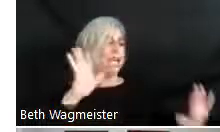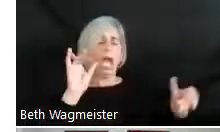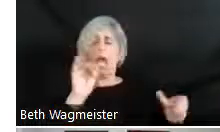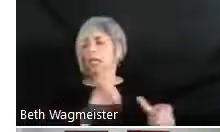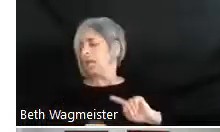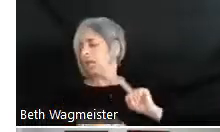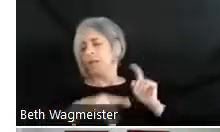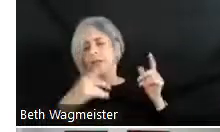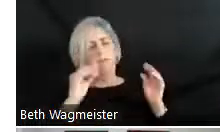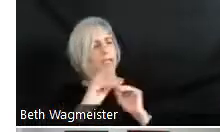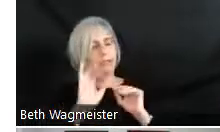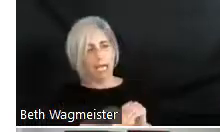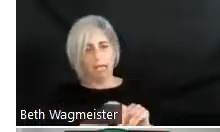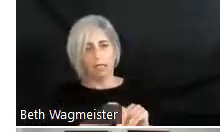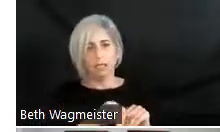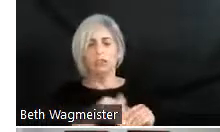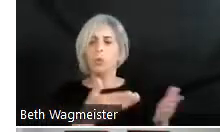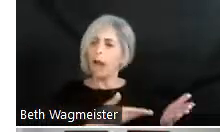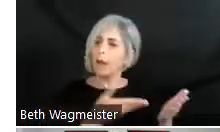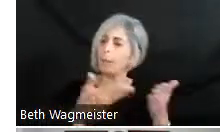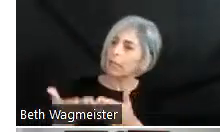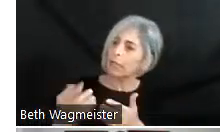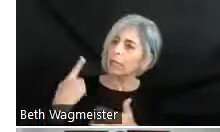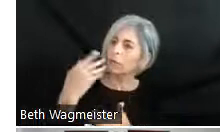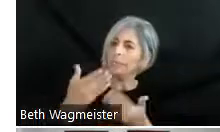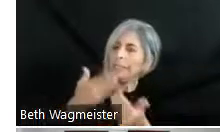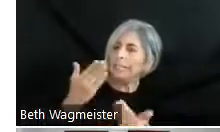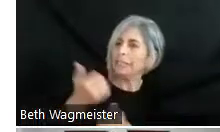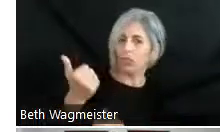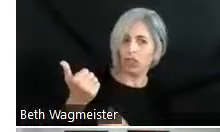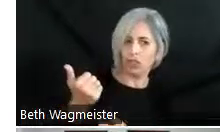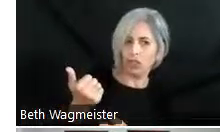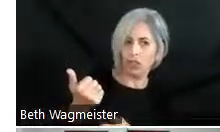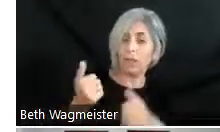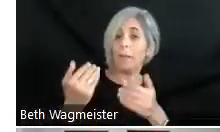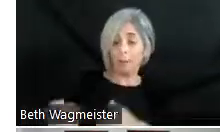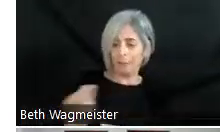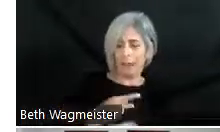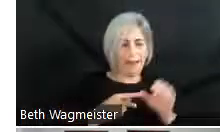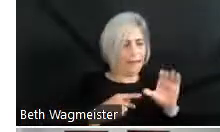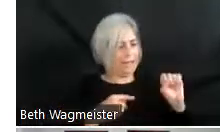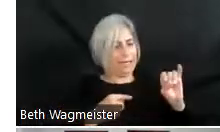to deliver this better. Based on what what we've already learned about Cassie. Here she is again, Cassie is worried about in her professional